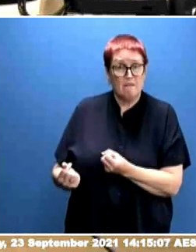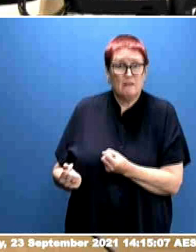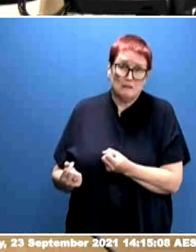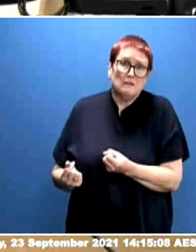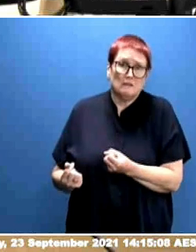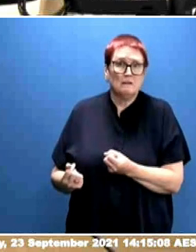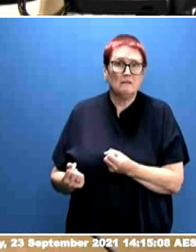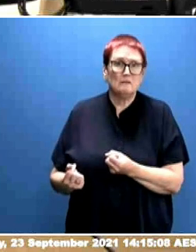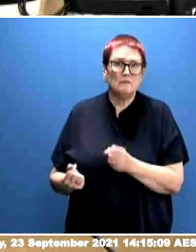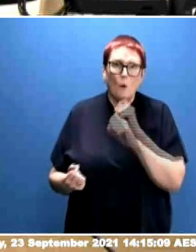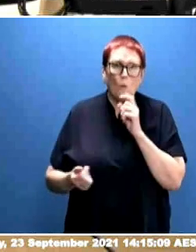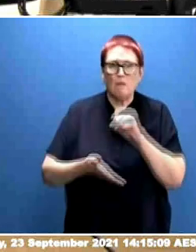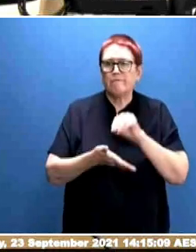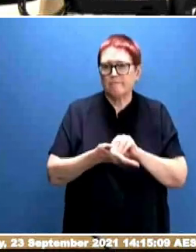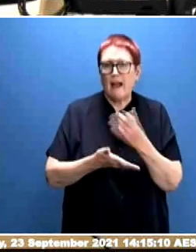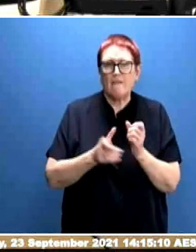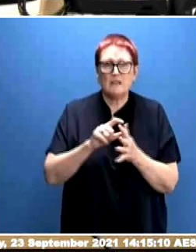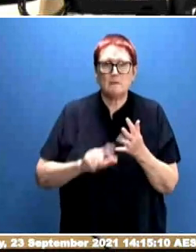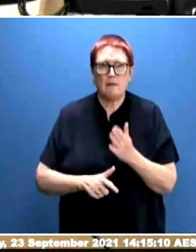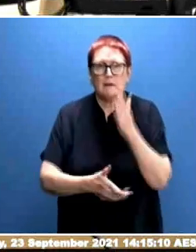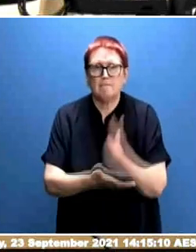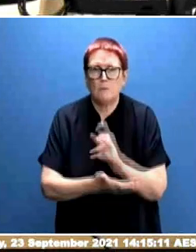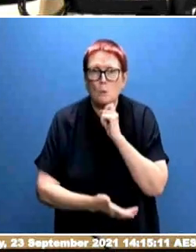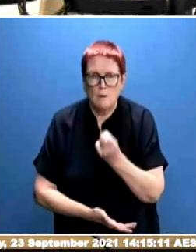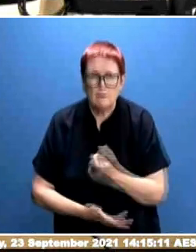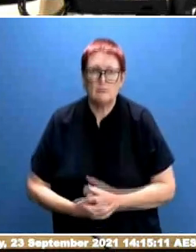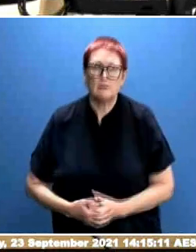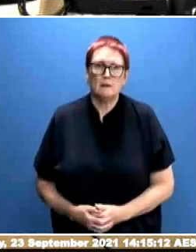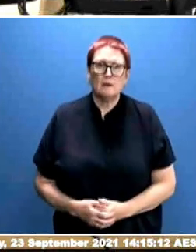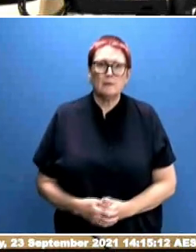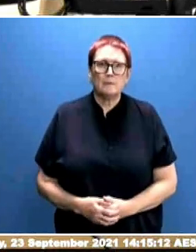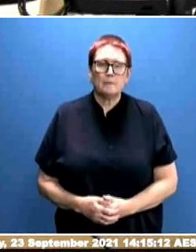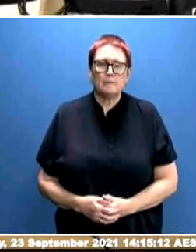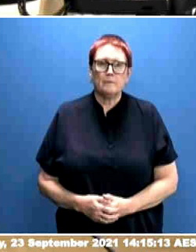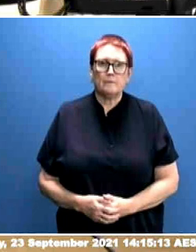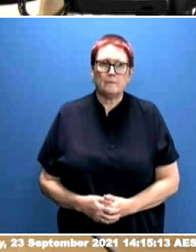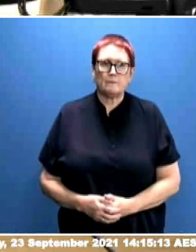having a disability, but it's not essential, because we are often in